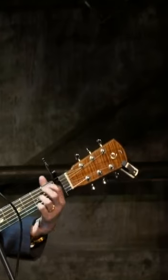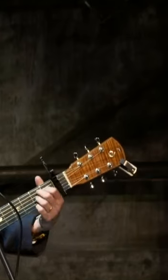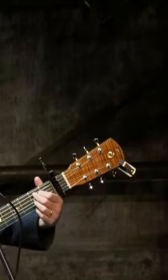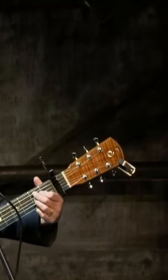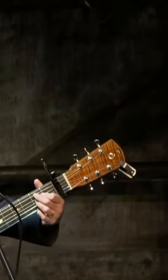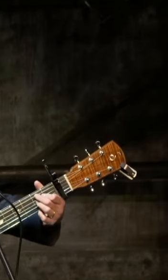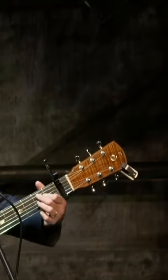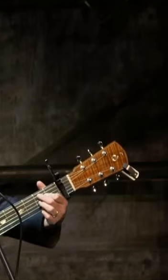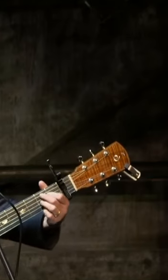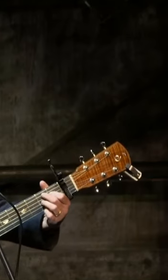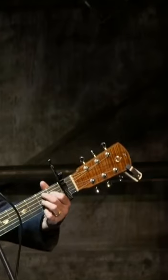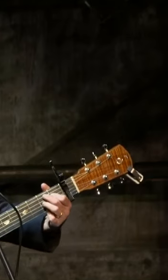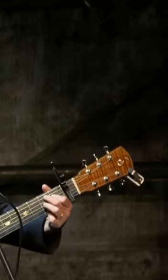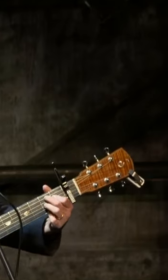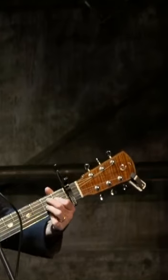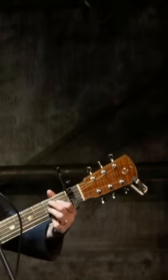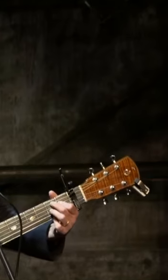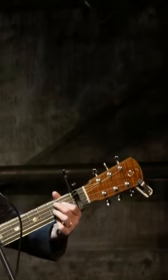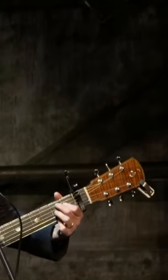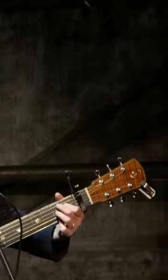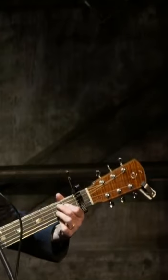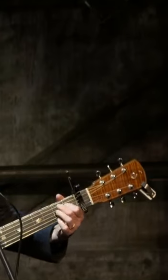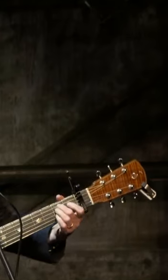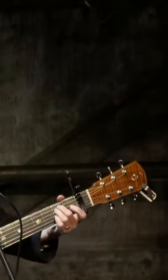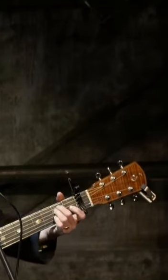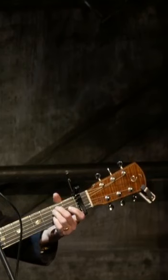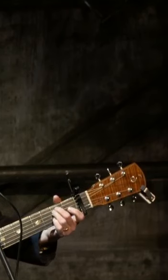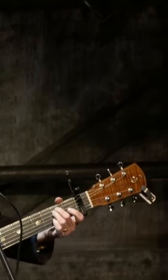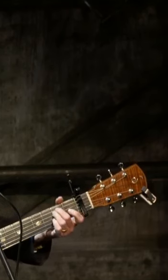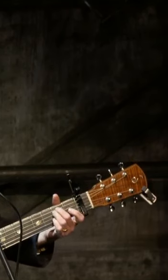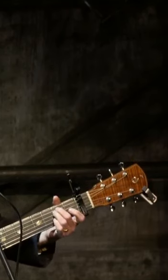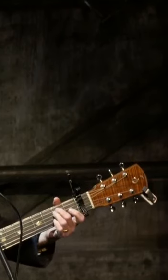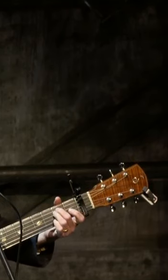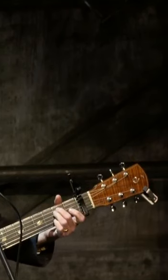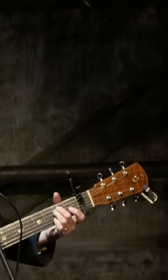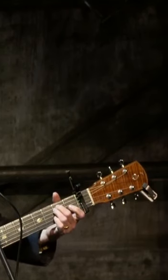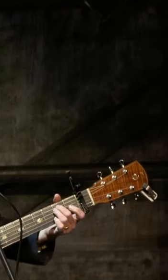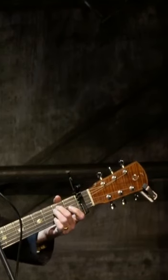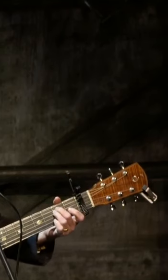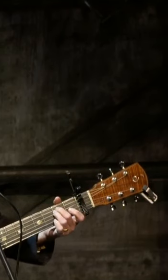# The older you get # The more friends you lose